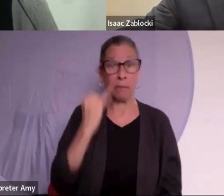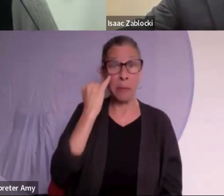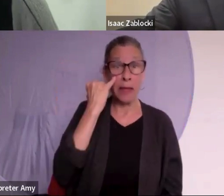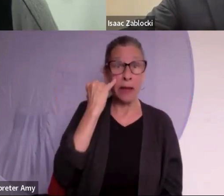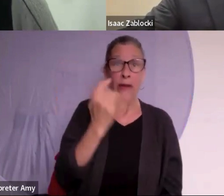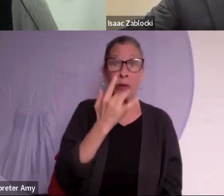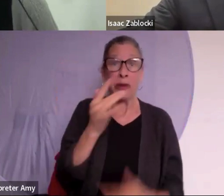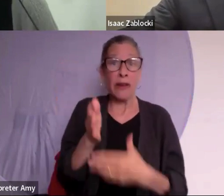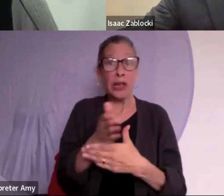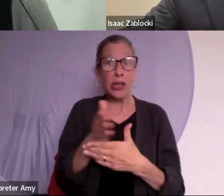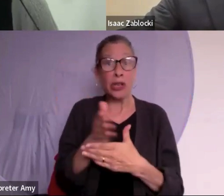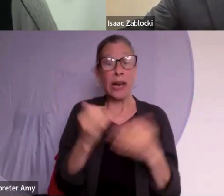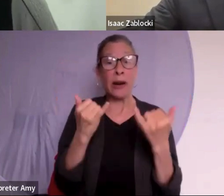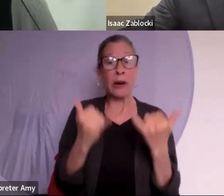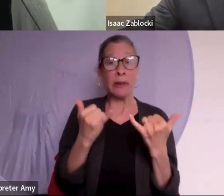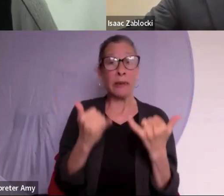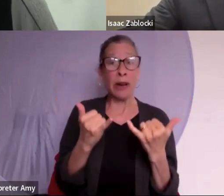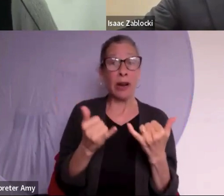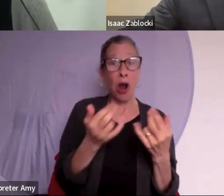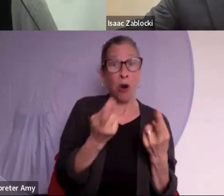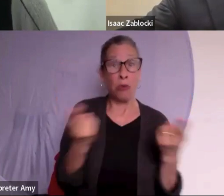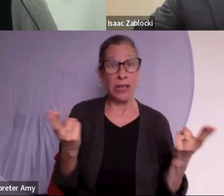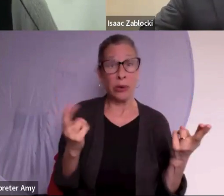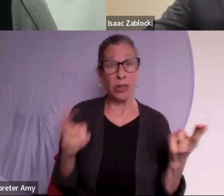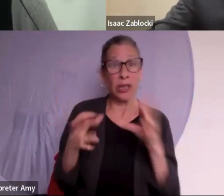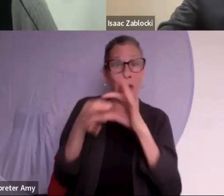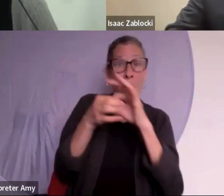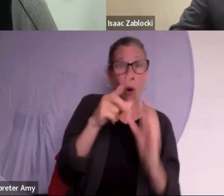relevant resources or links with others, you may post that